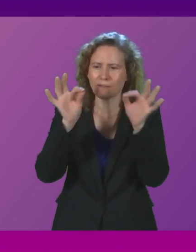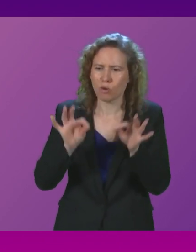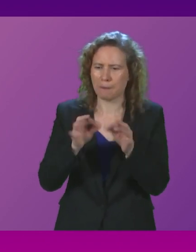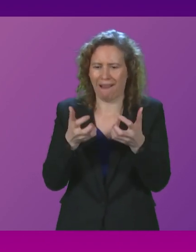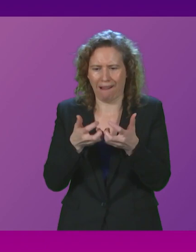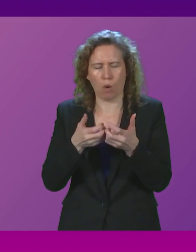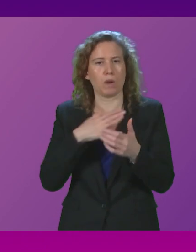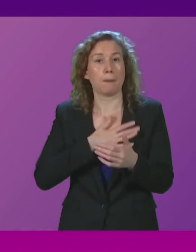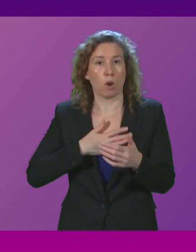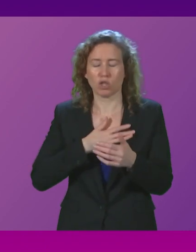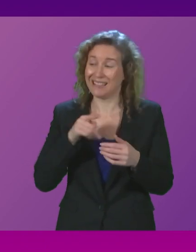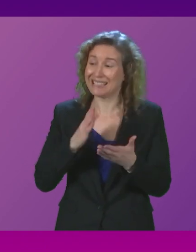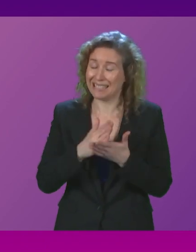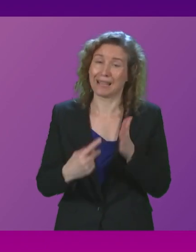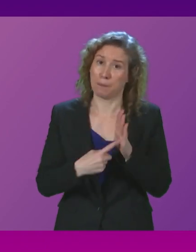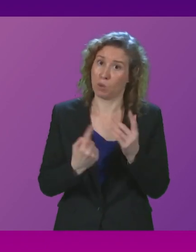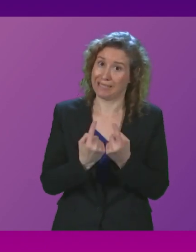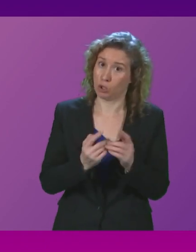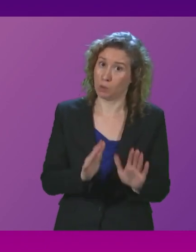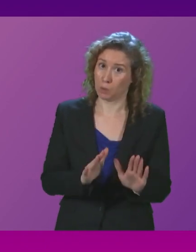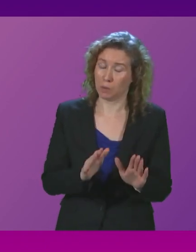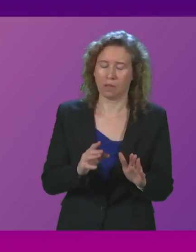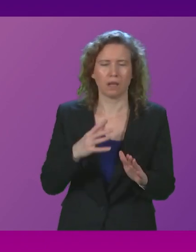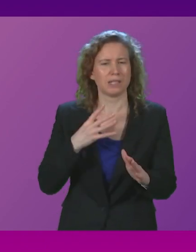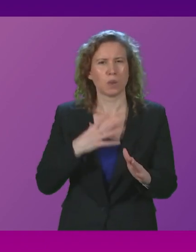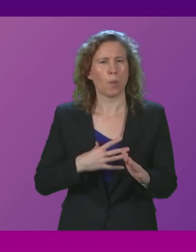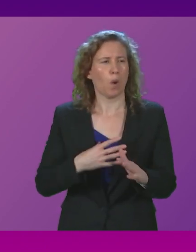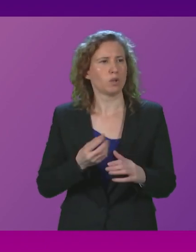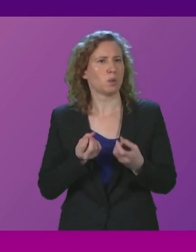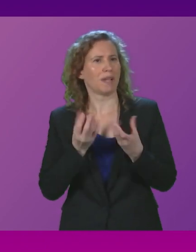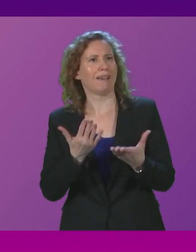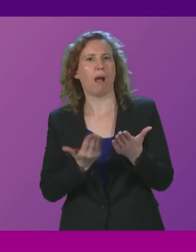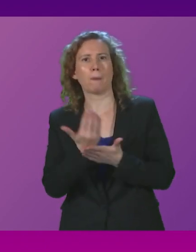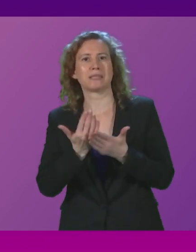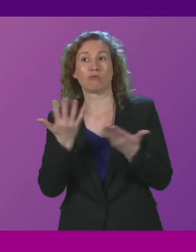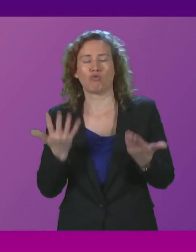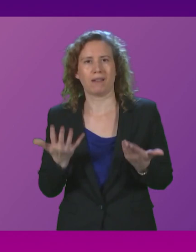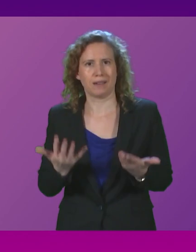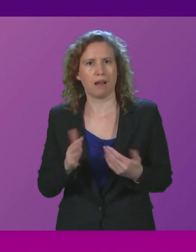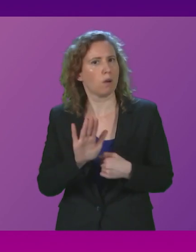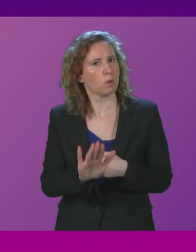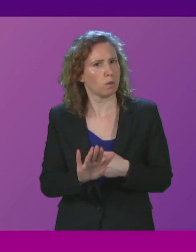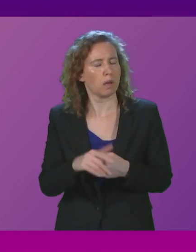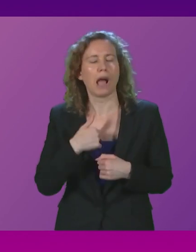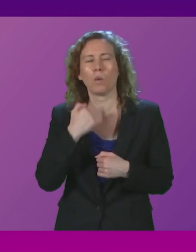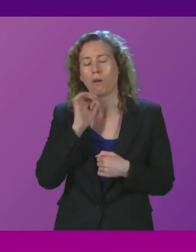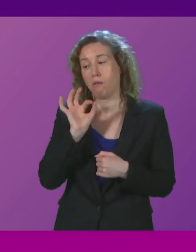This is an important issue so, rather than give an update right now, I will ask officials